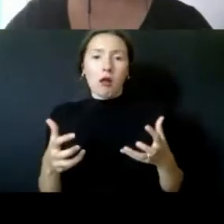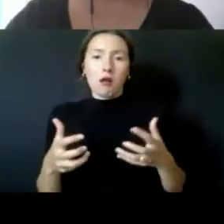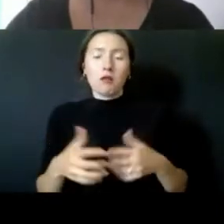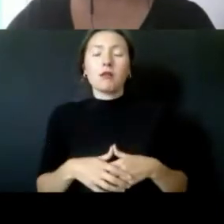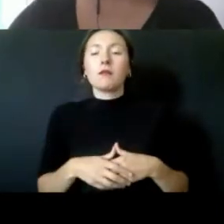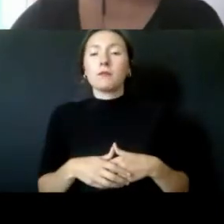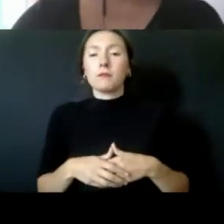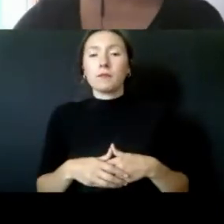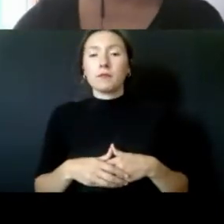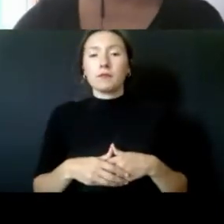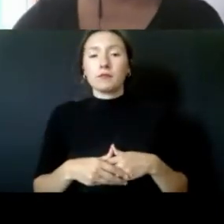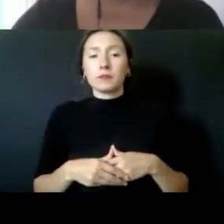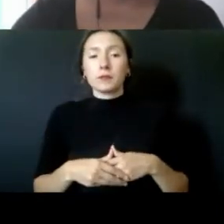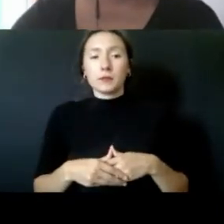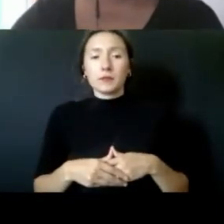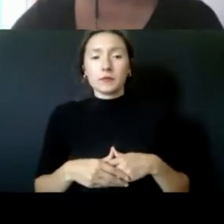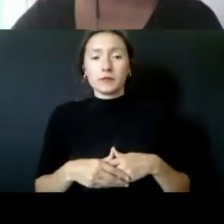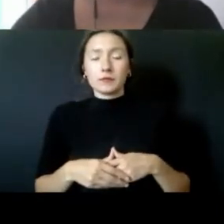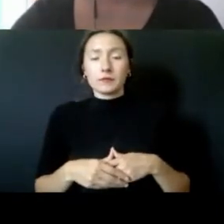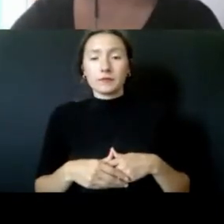what i need to use things for